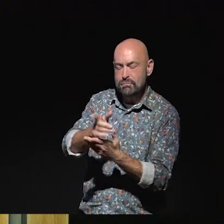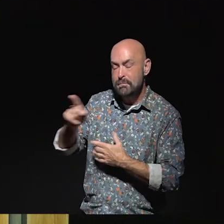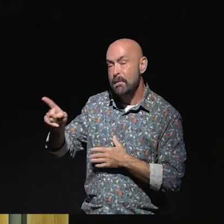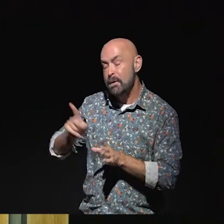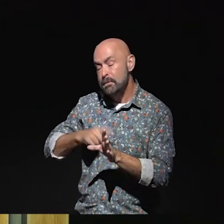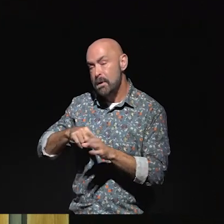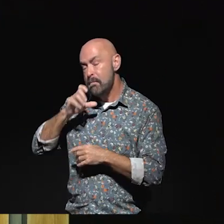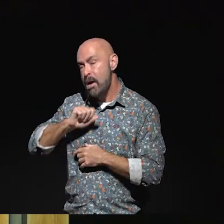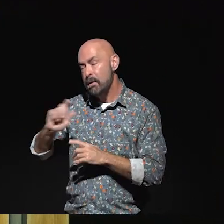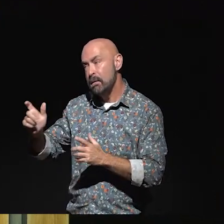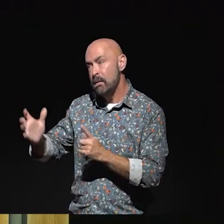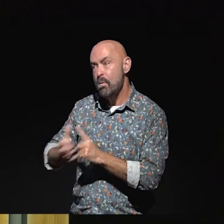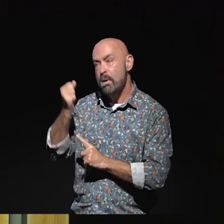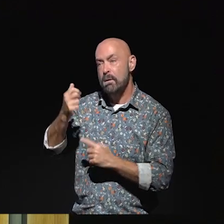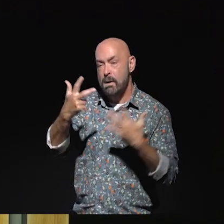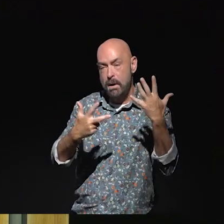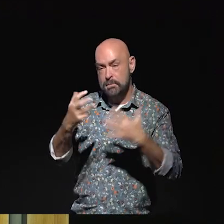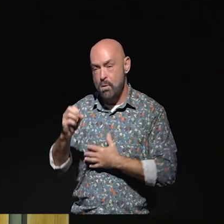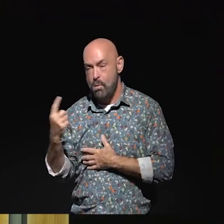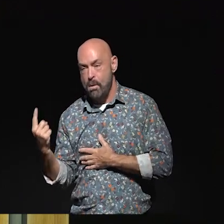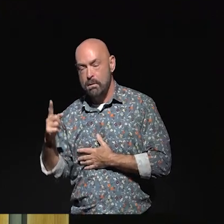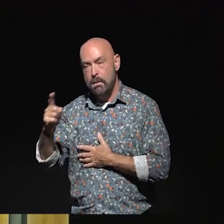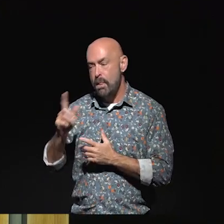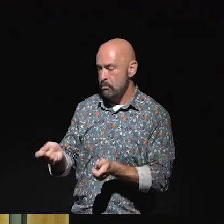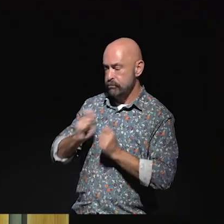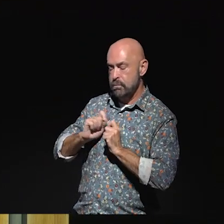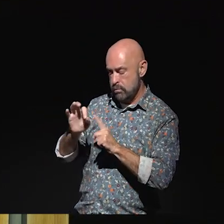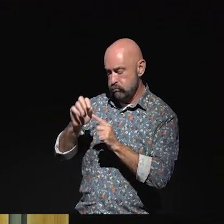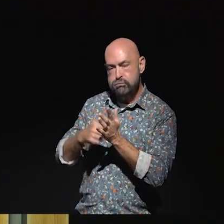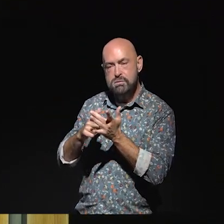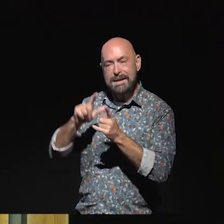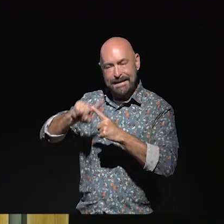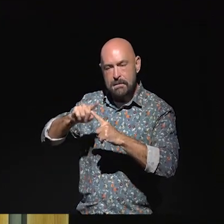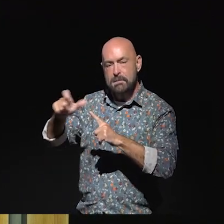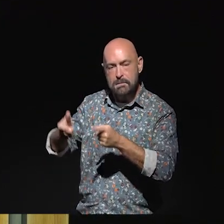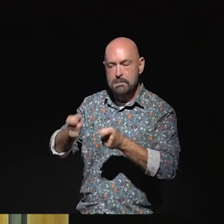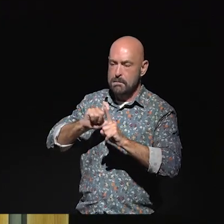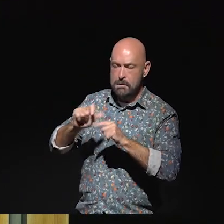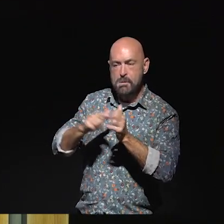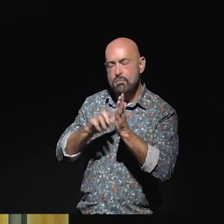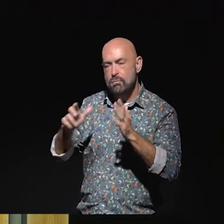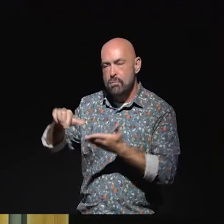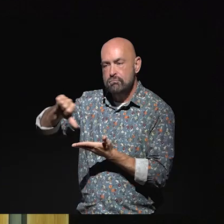he had won, in 1801, the Prix de Rome. That was, he was meant to be sent to Rome